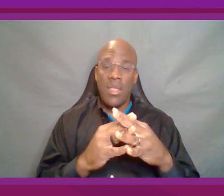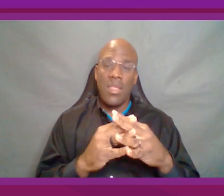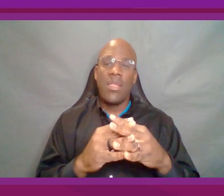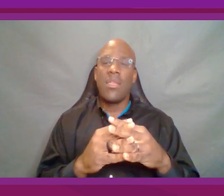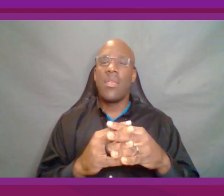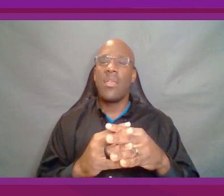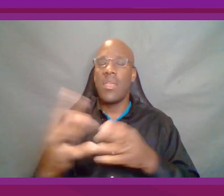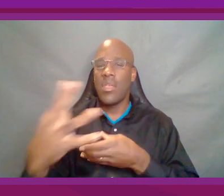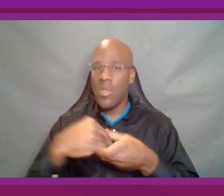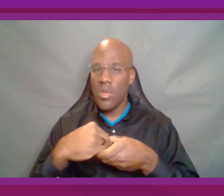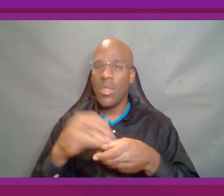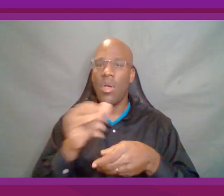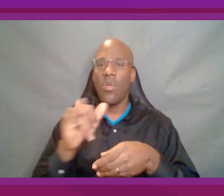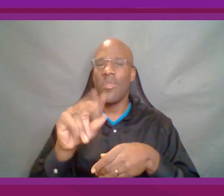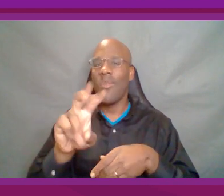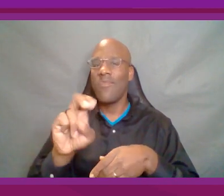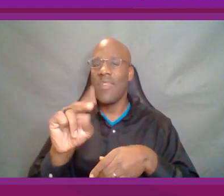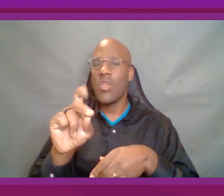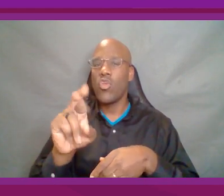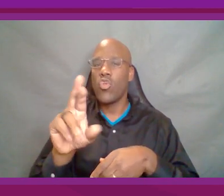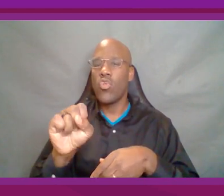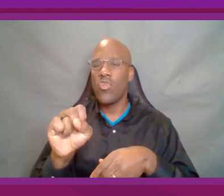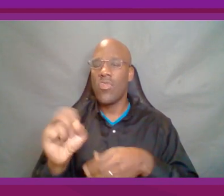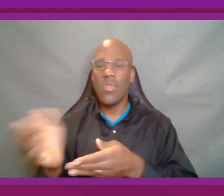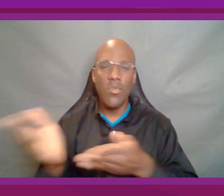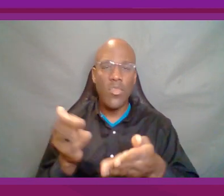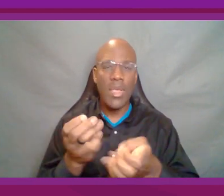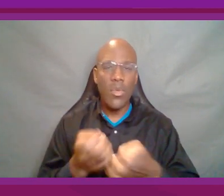standards and holding vendors accountable to rigorous standards, providing accessible